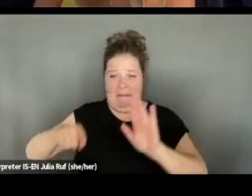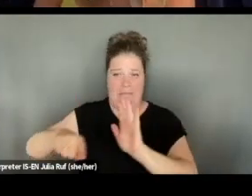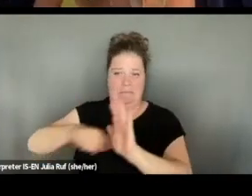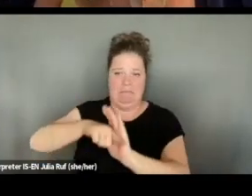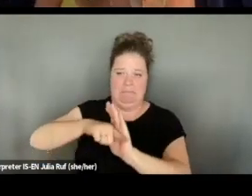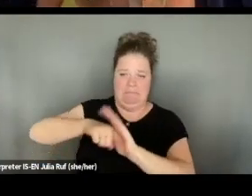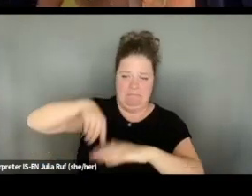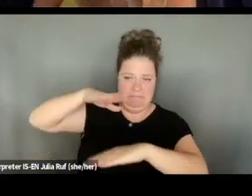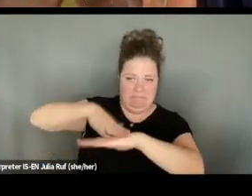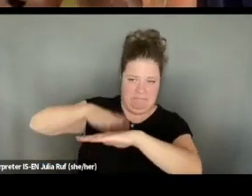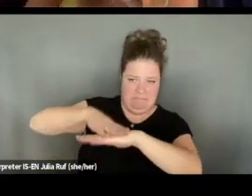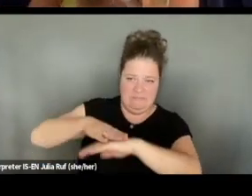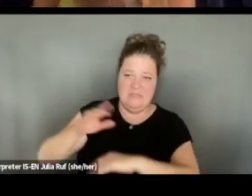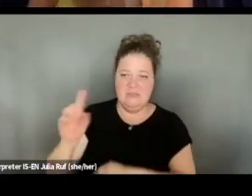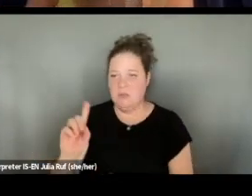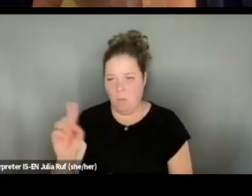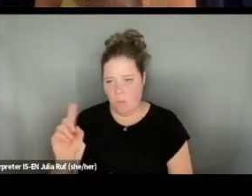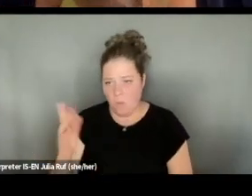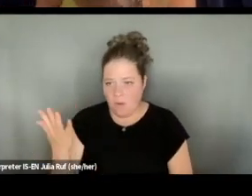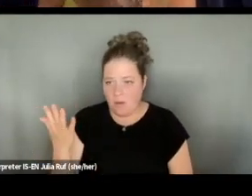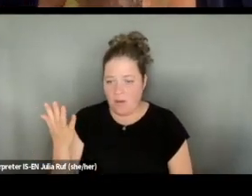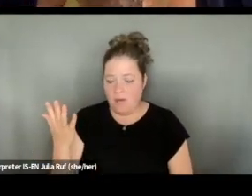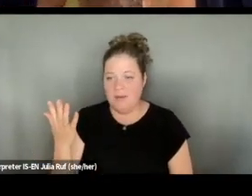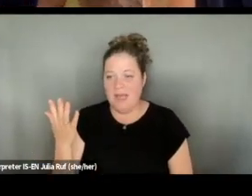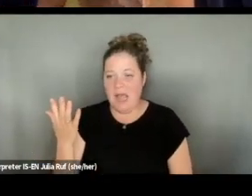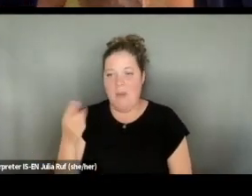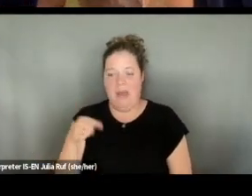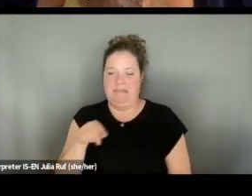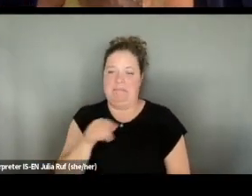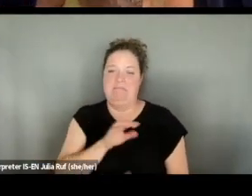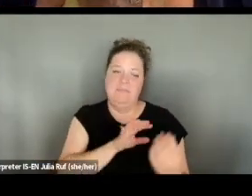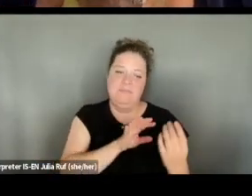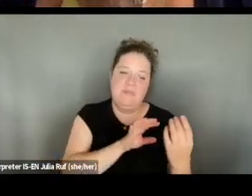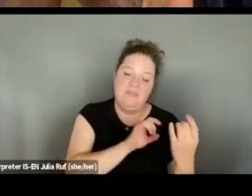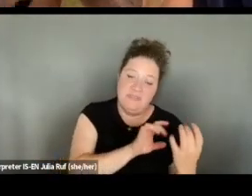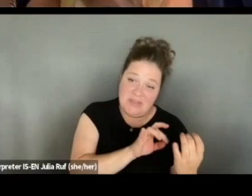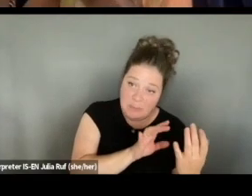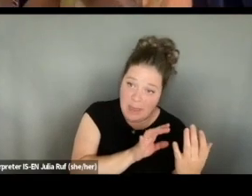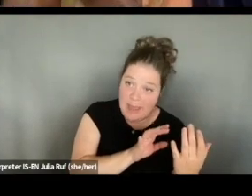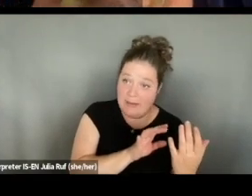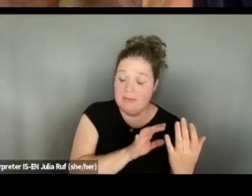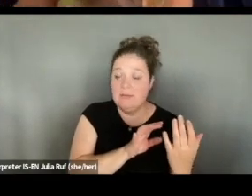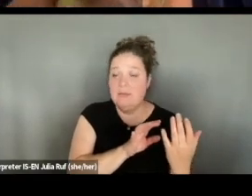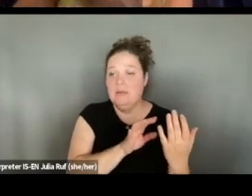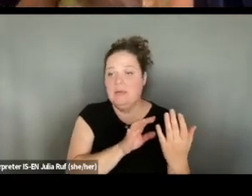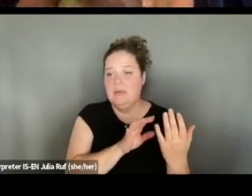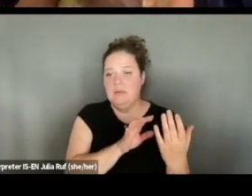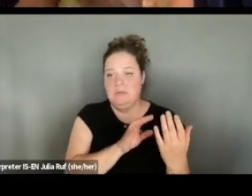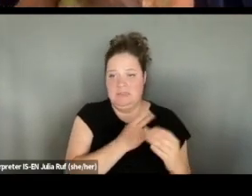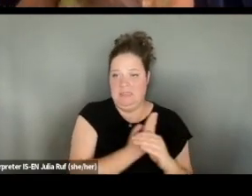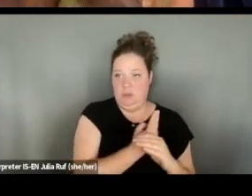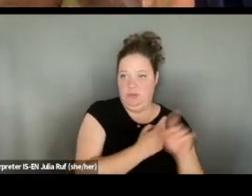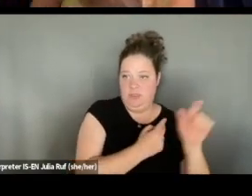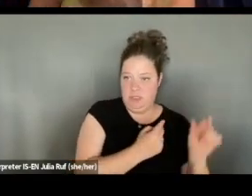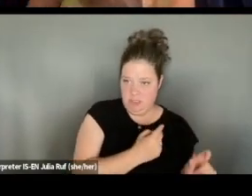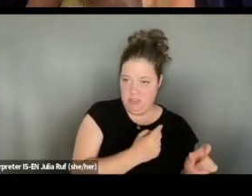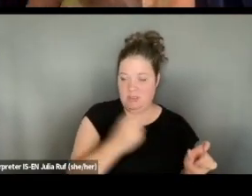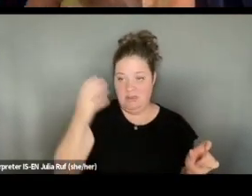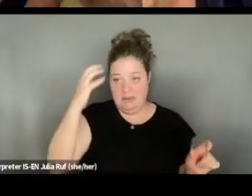but of course, that's also kind of part of the feedback , because if the feedback between the user and the public sector body